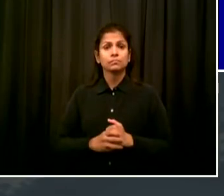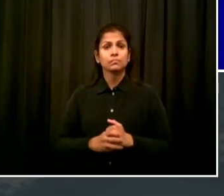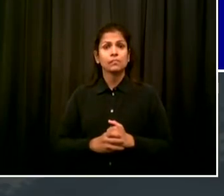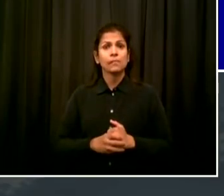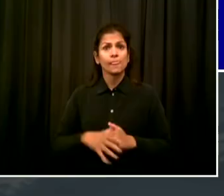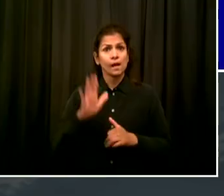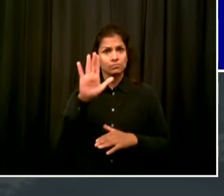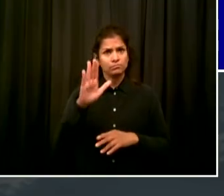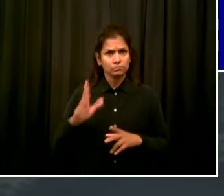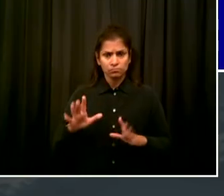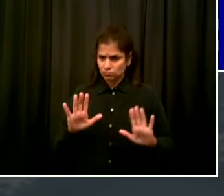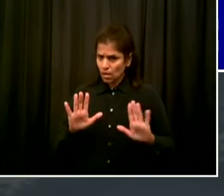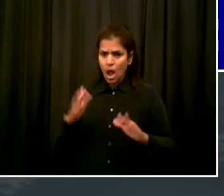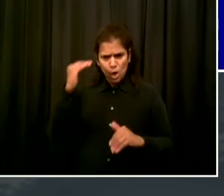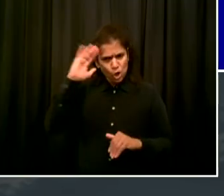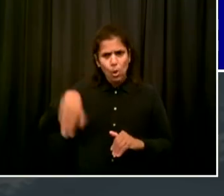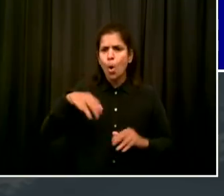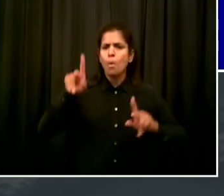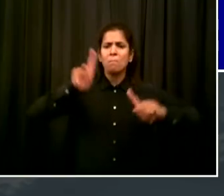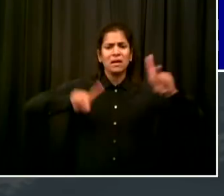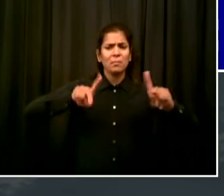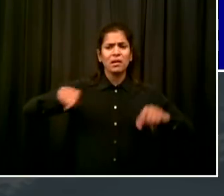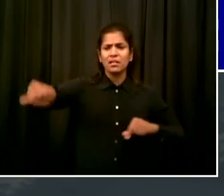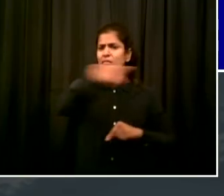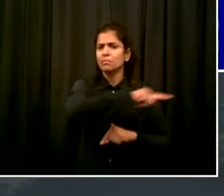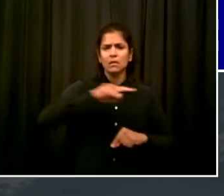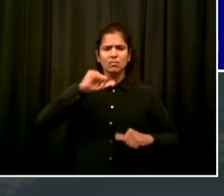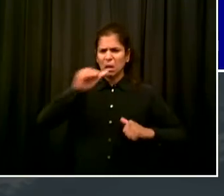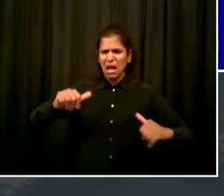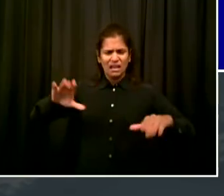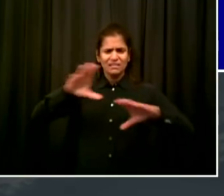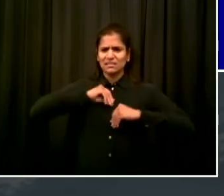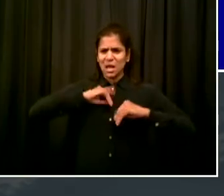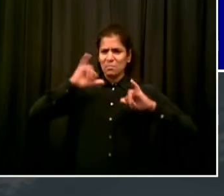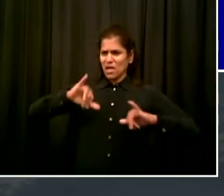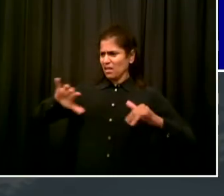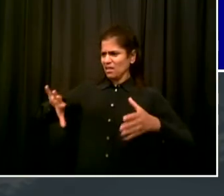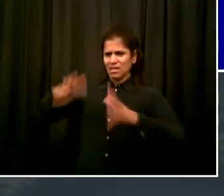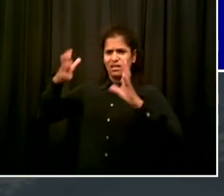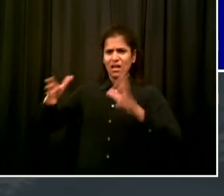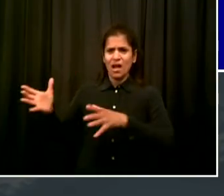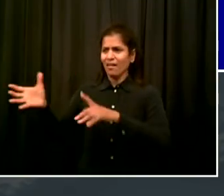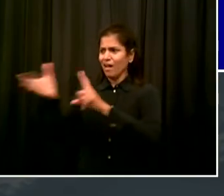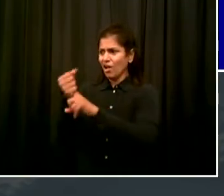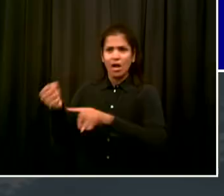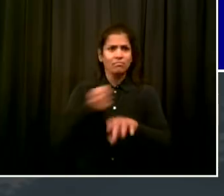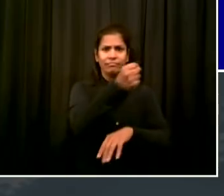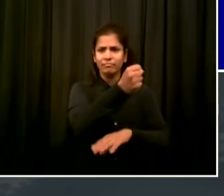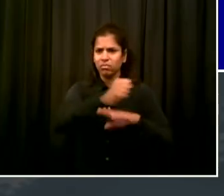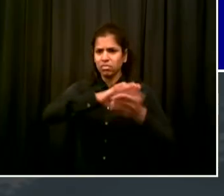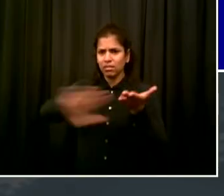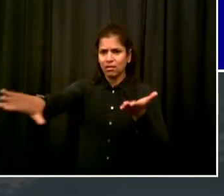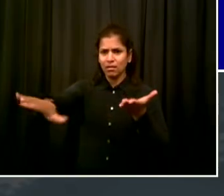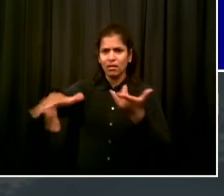HARLEM, PEOPLE COMING TOGETHER TOSTOP THE VIOLENCE . PEOPLE WHO WANT